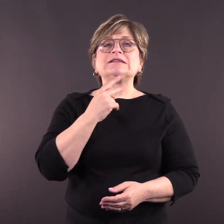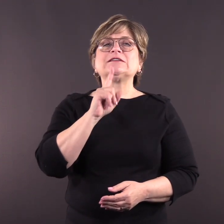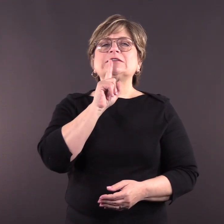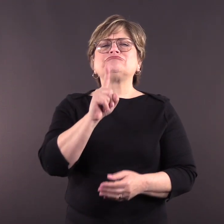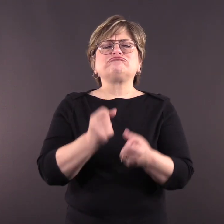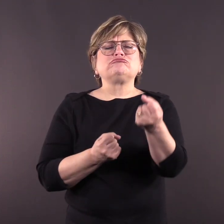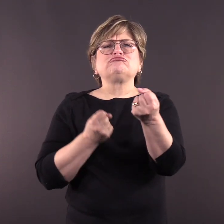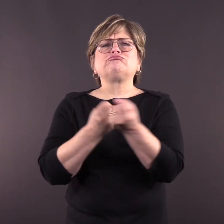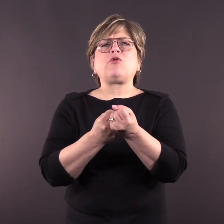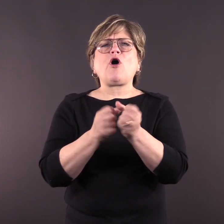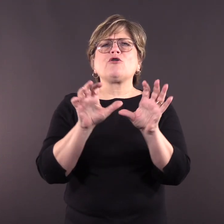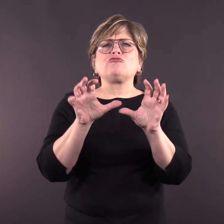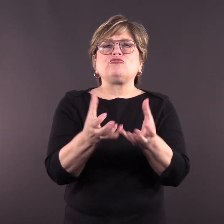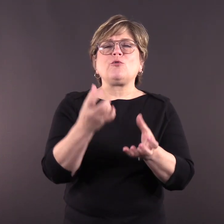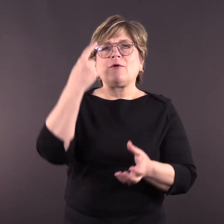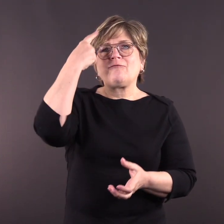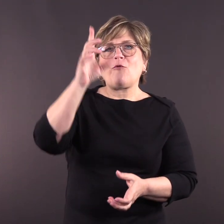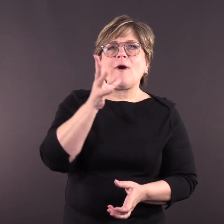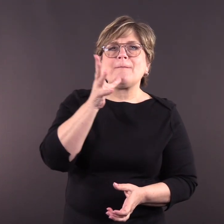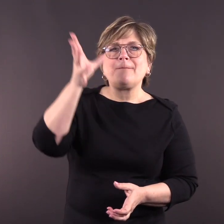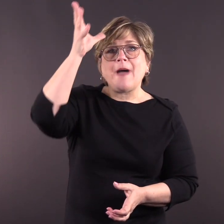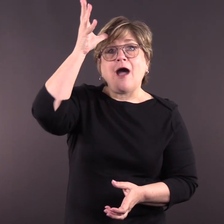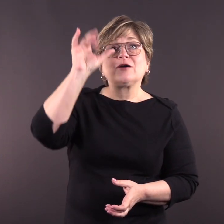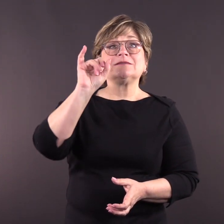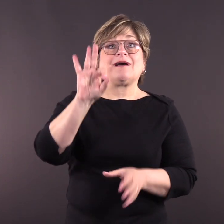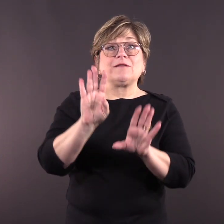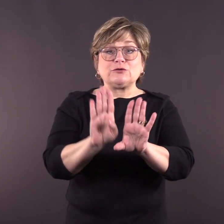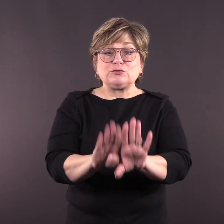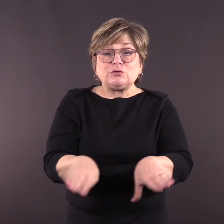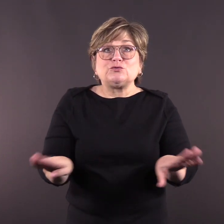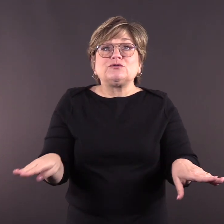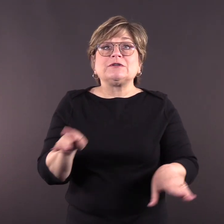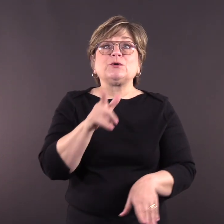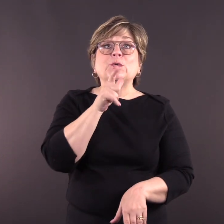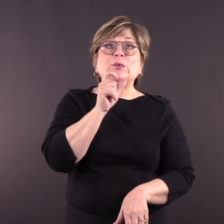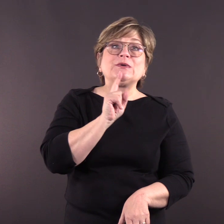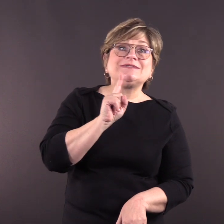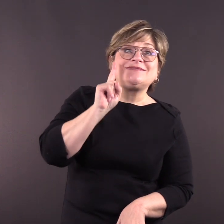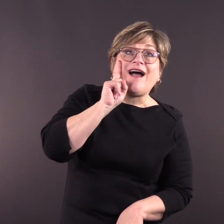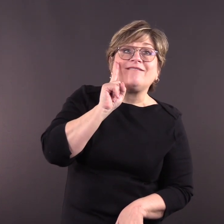Hands & Voices is a support group for parents of children who are deaf,